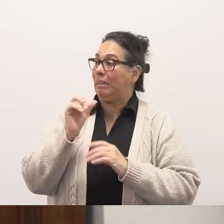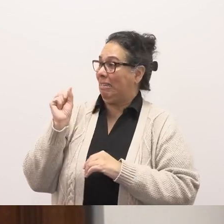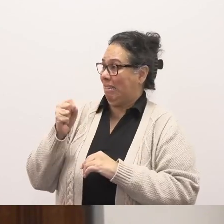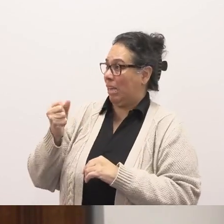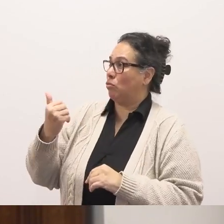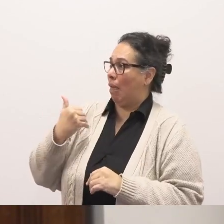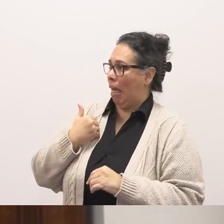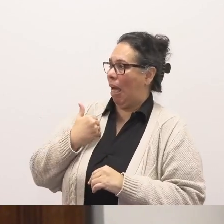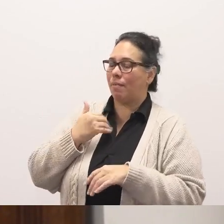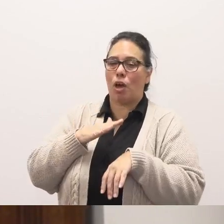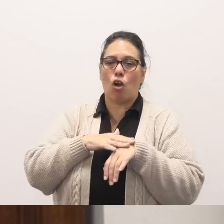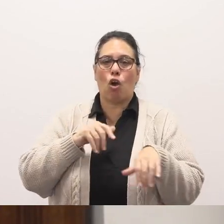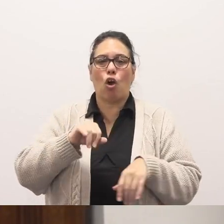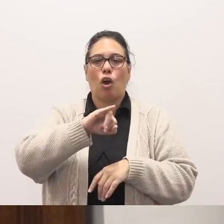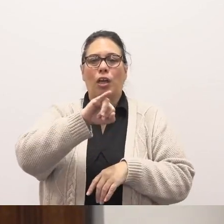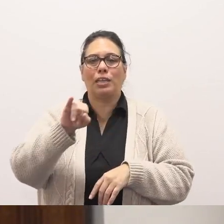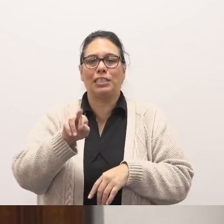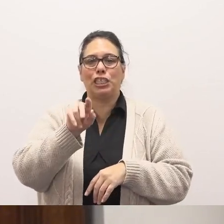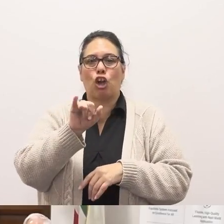I'll call Jeremy up to the podium, please.